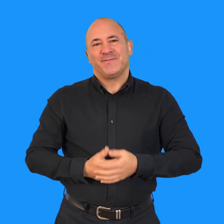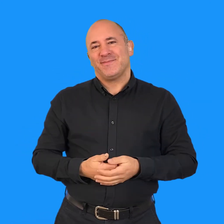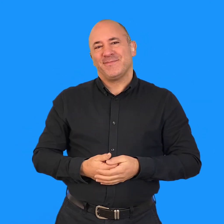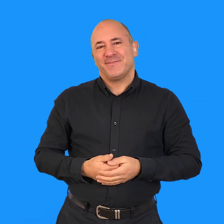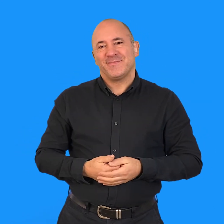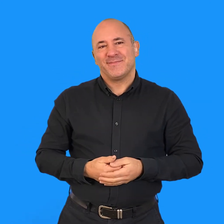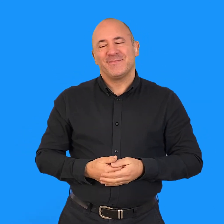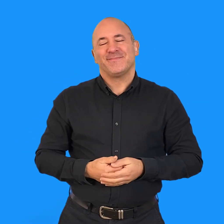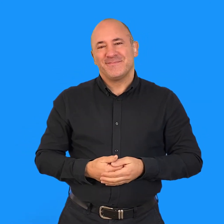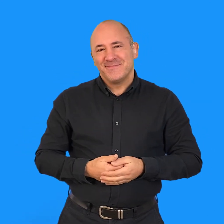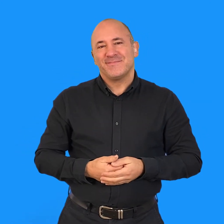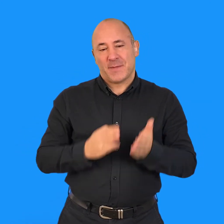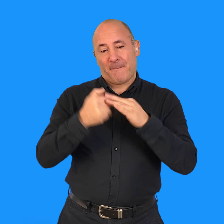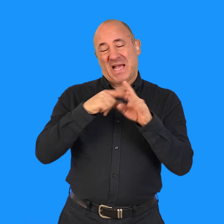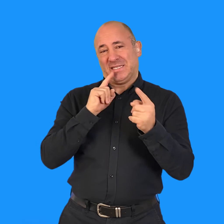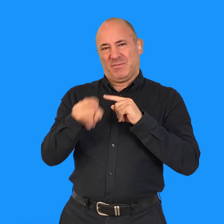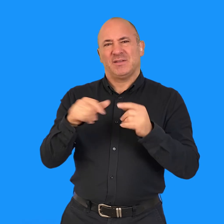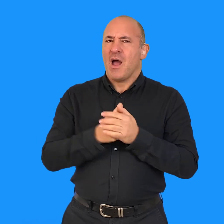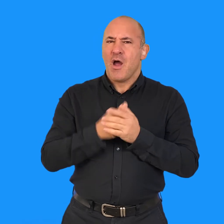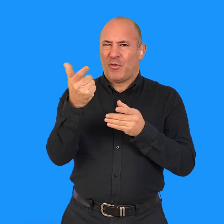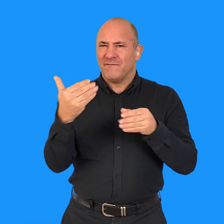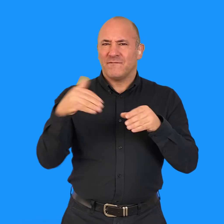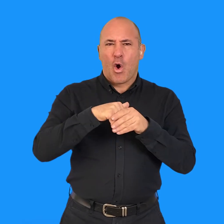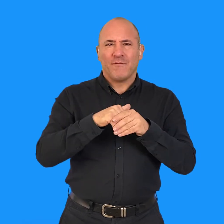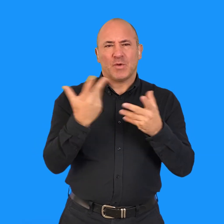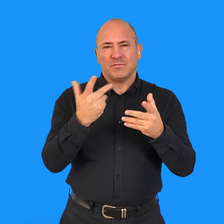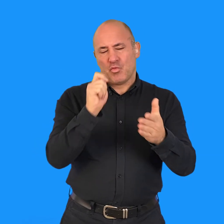So you're involved obviously in commissioning artists and companies.